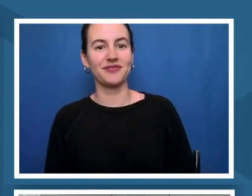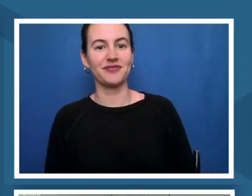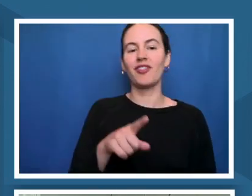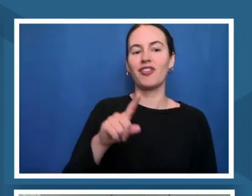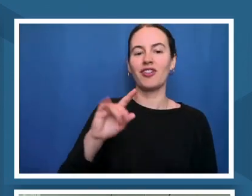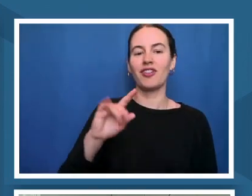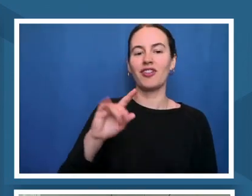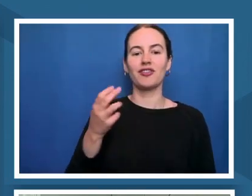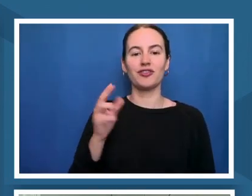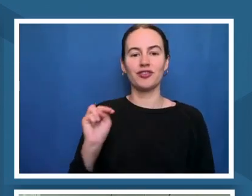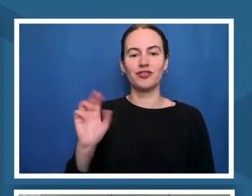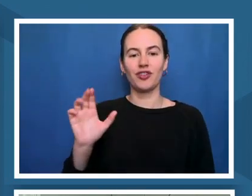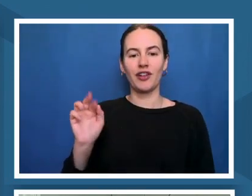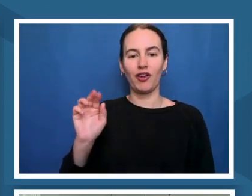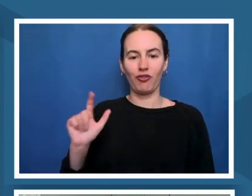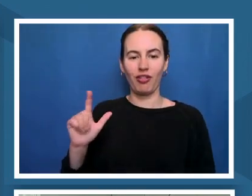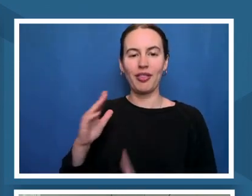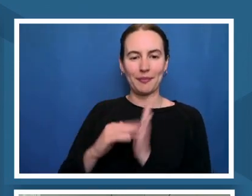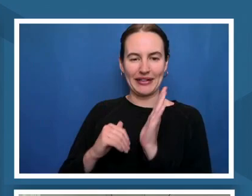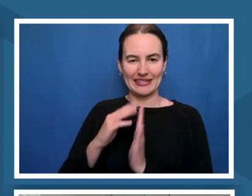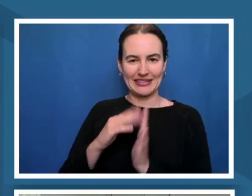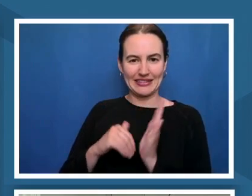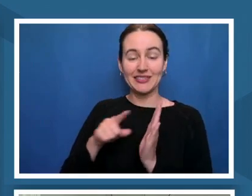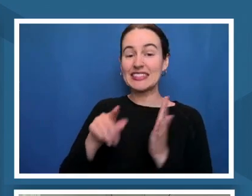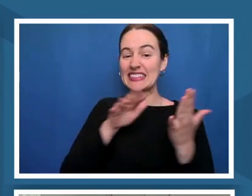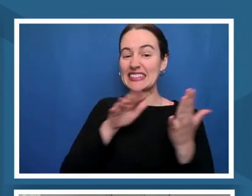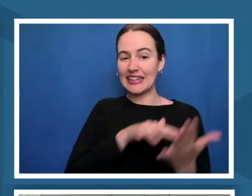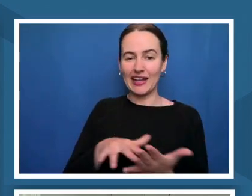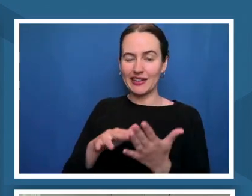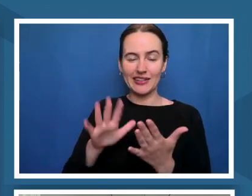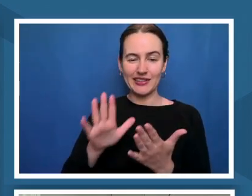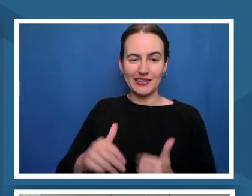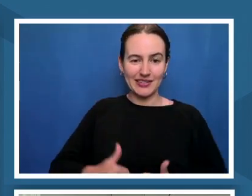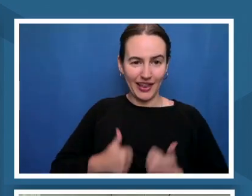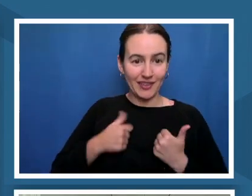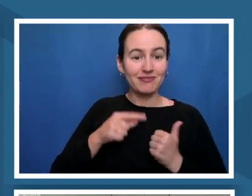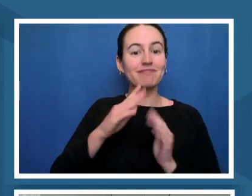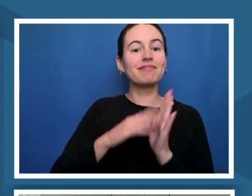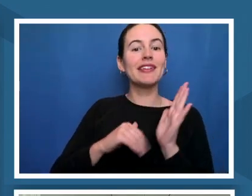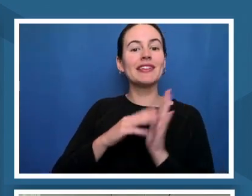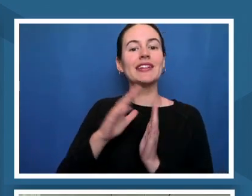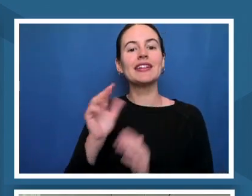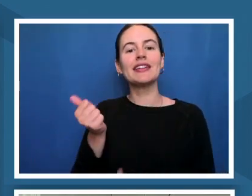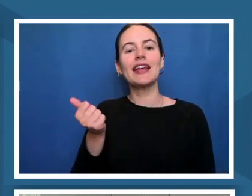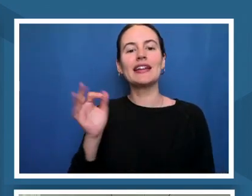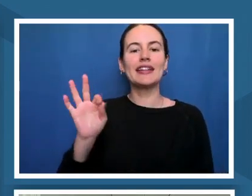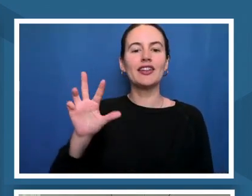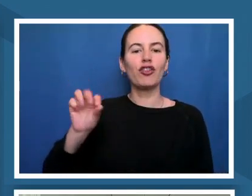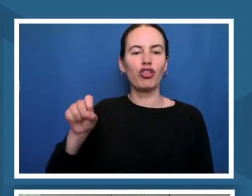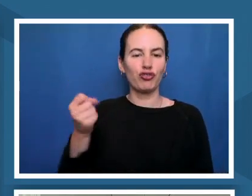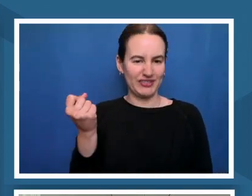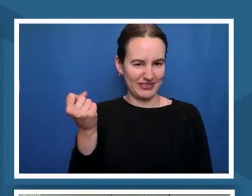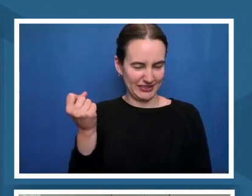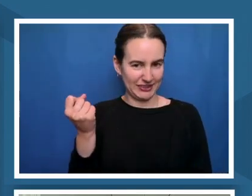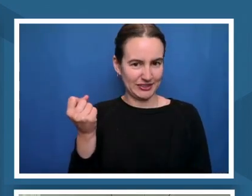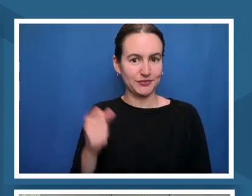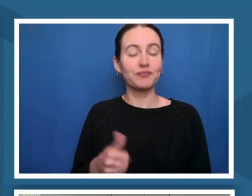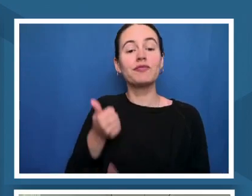art throughout his life and he painted this particular picture during the 1930s